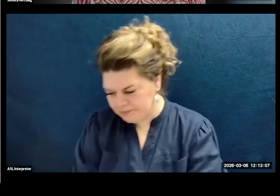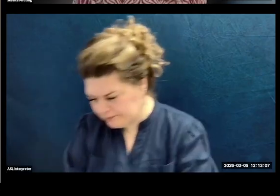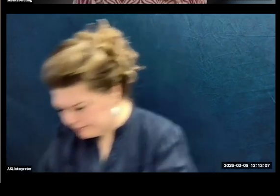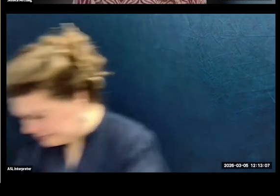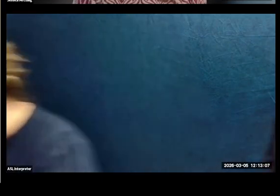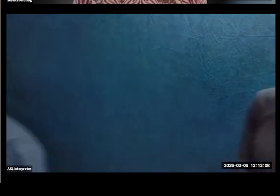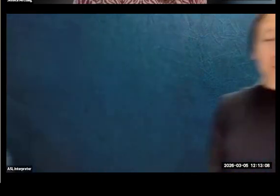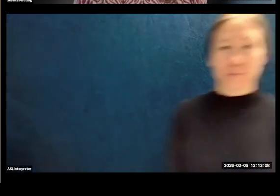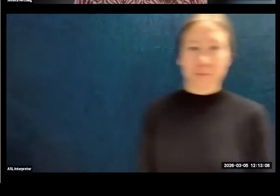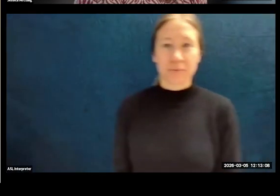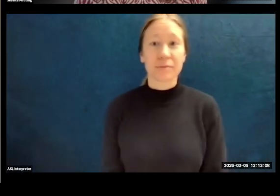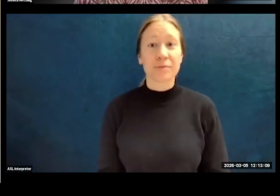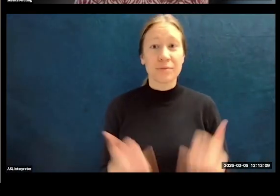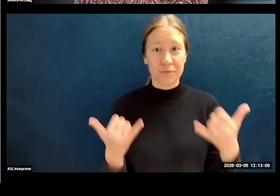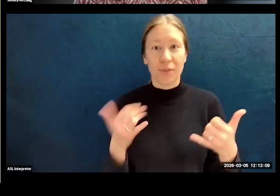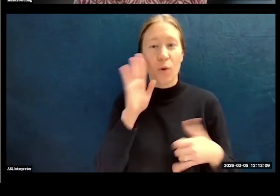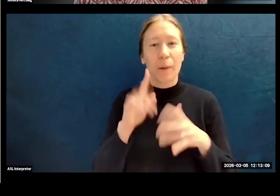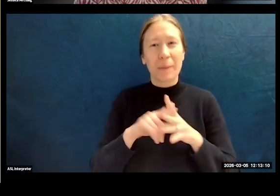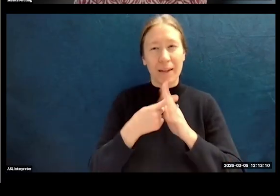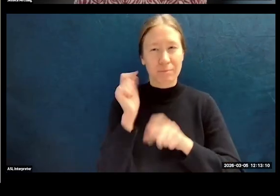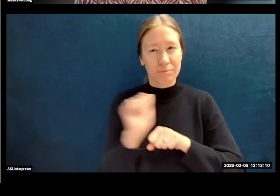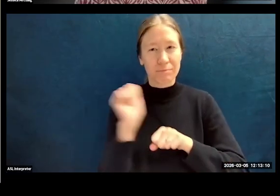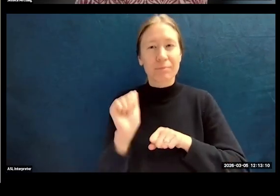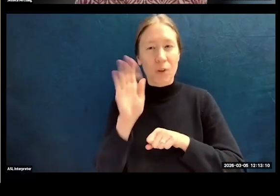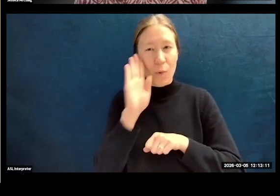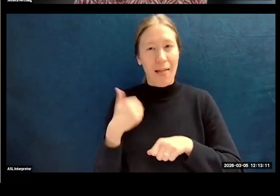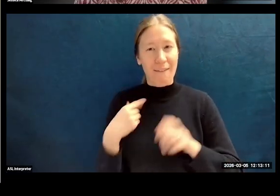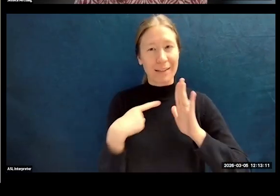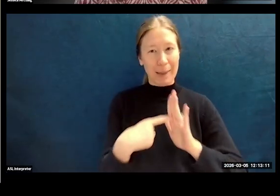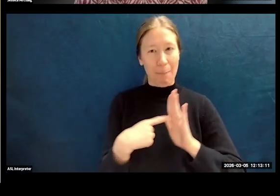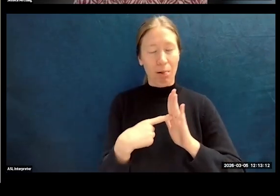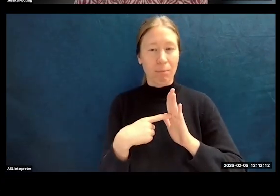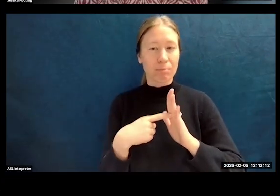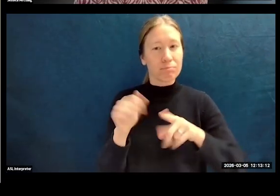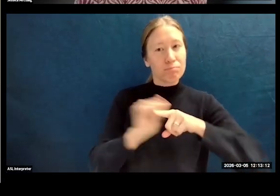So, today we're going to be working with a sample file that was generated from a Word document.